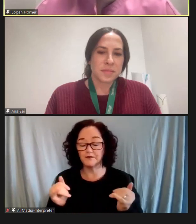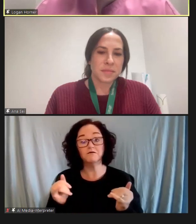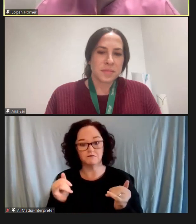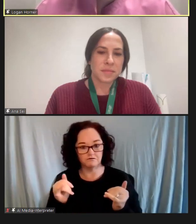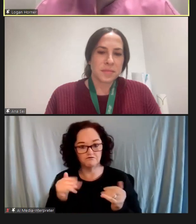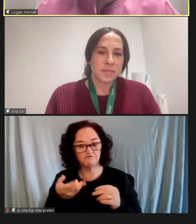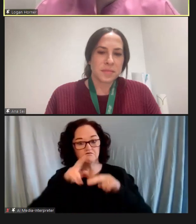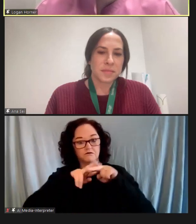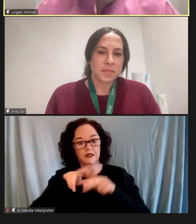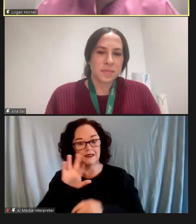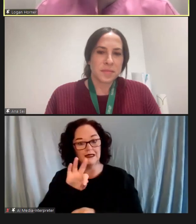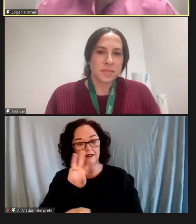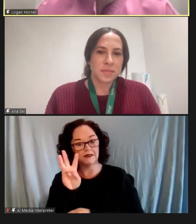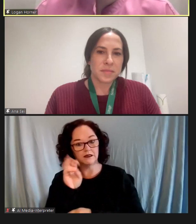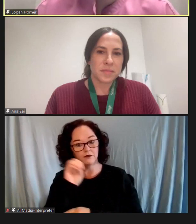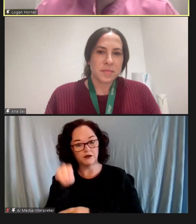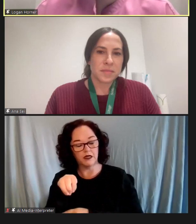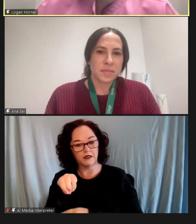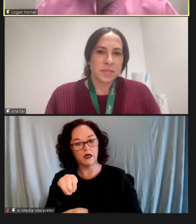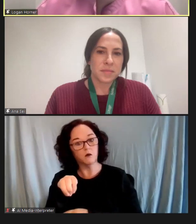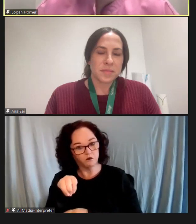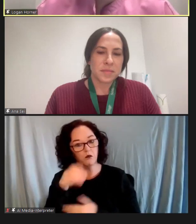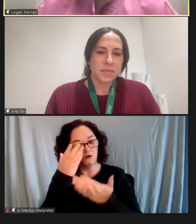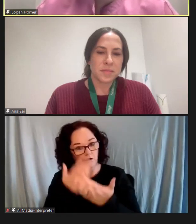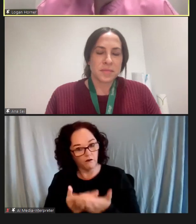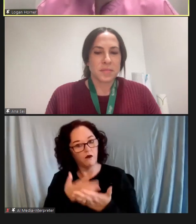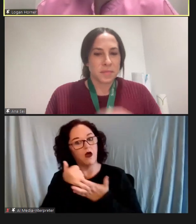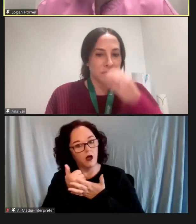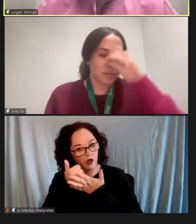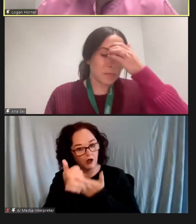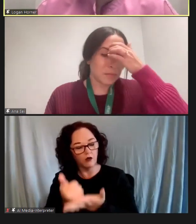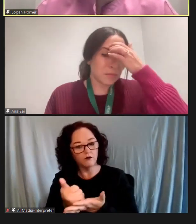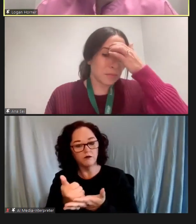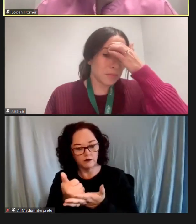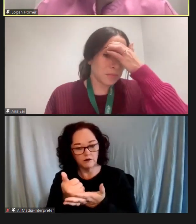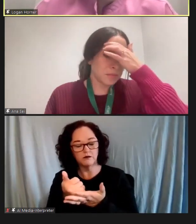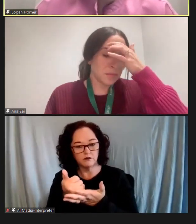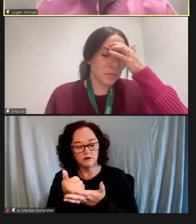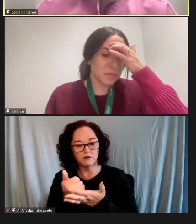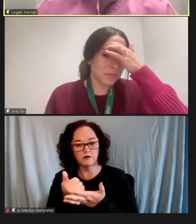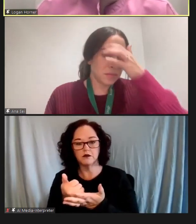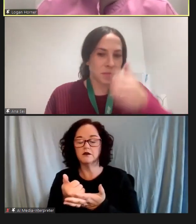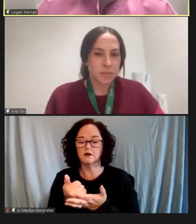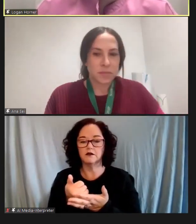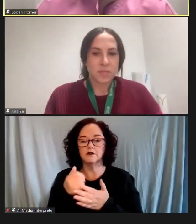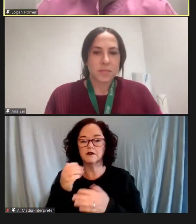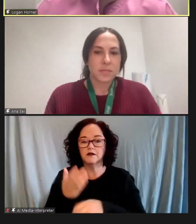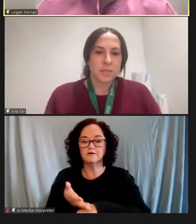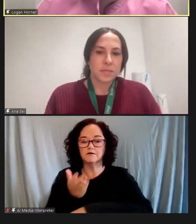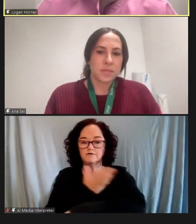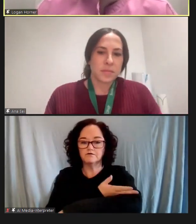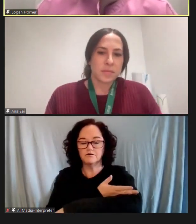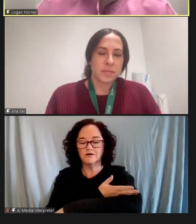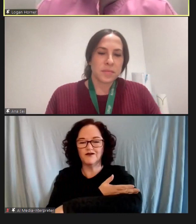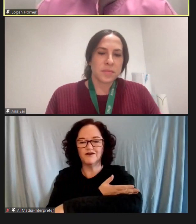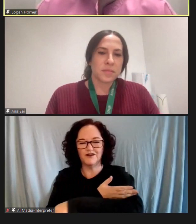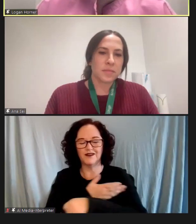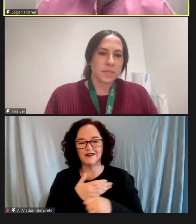see that that helps him and gives him that benefit to improve that signal to